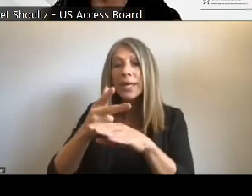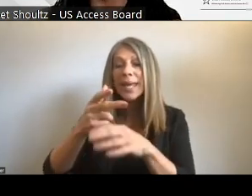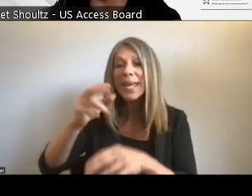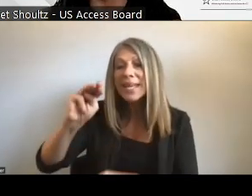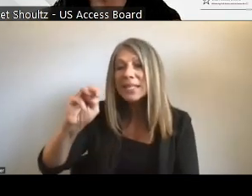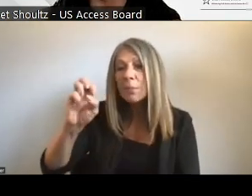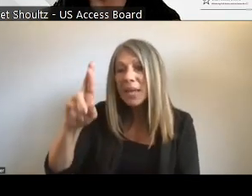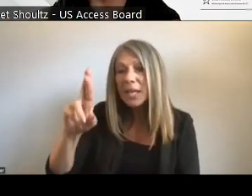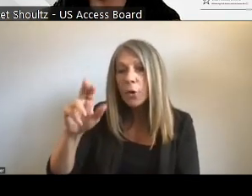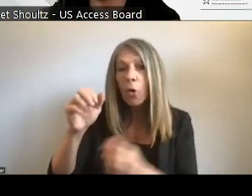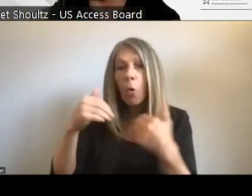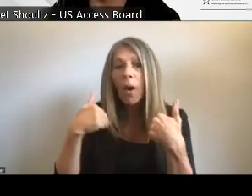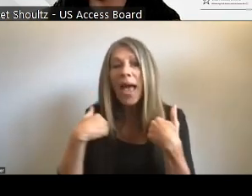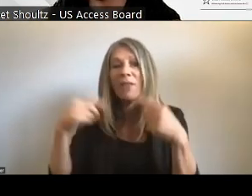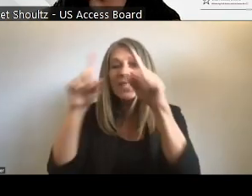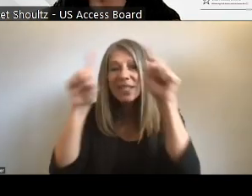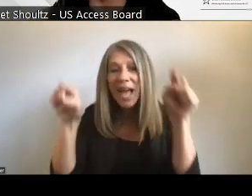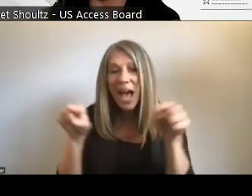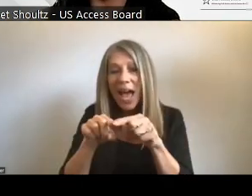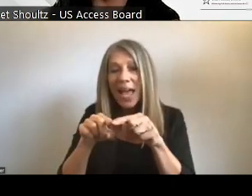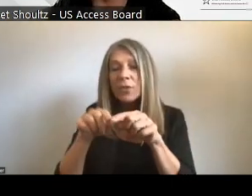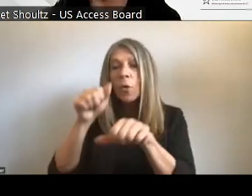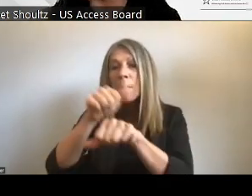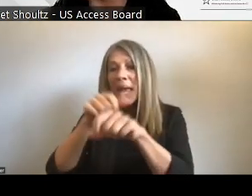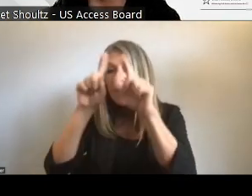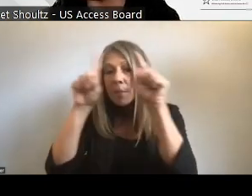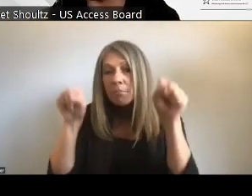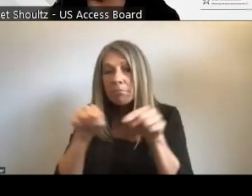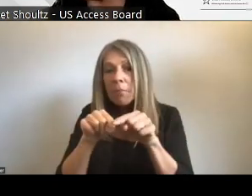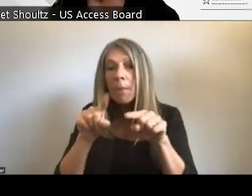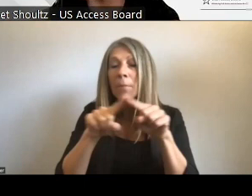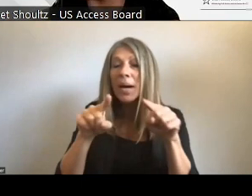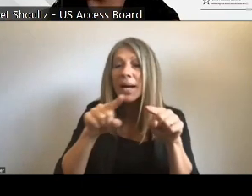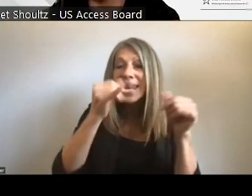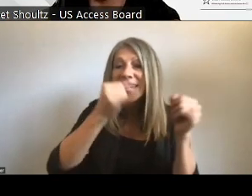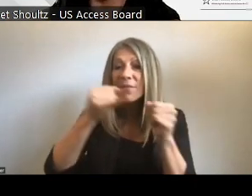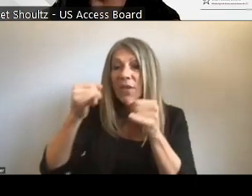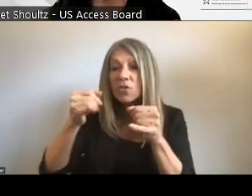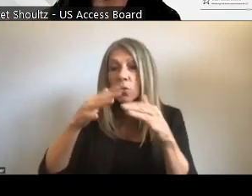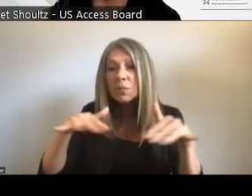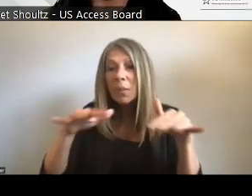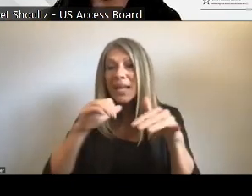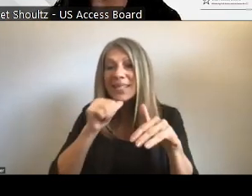designated by signs or pavement markings, but individual spaces are not marked, each 20 feet of